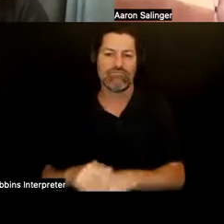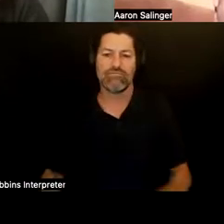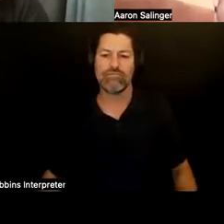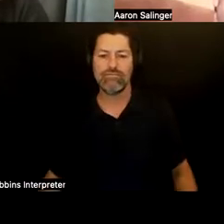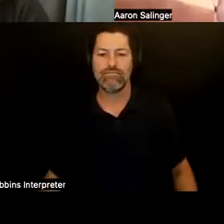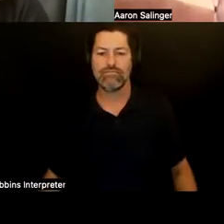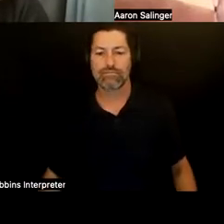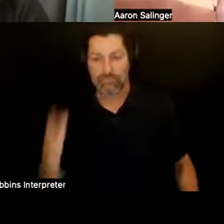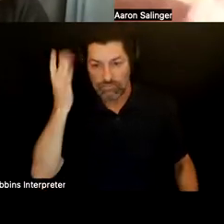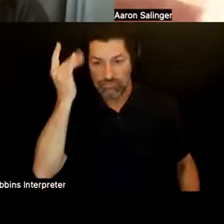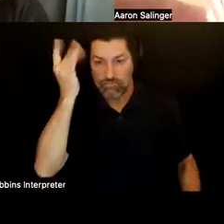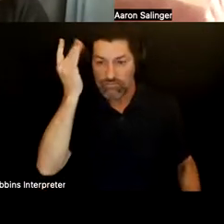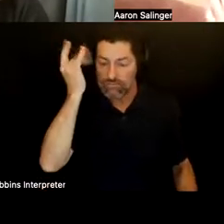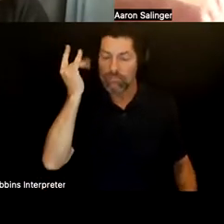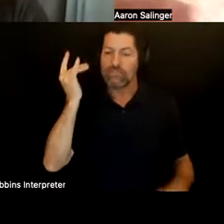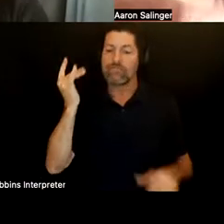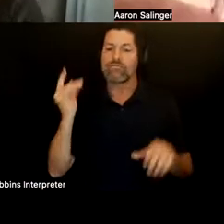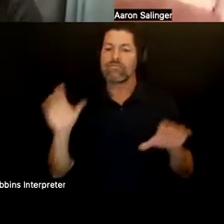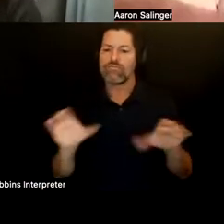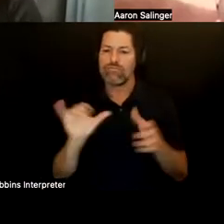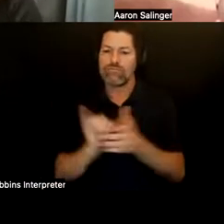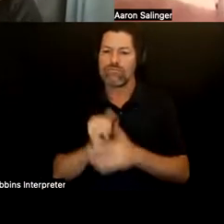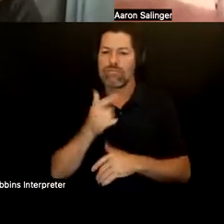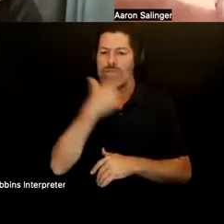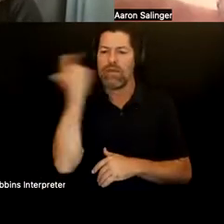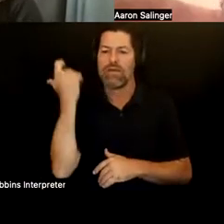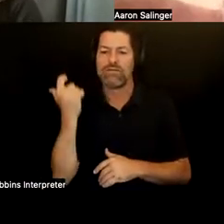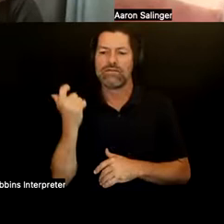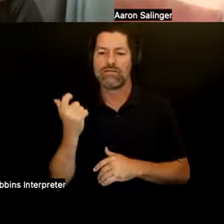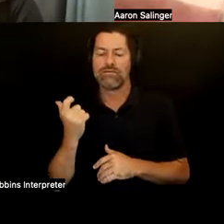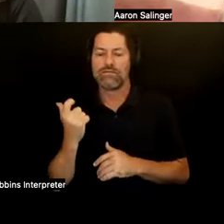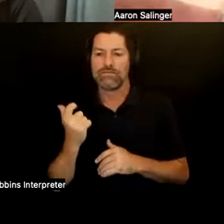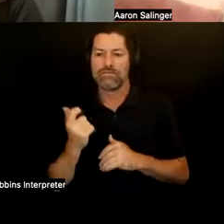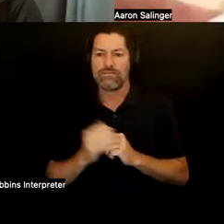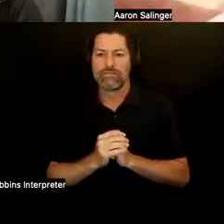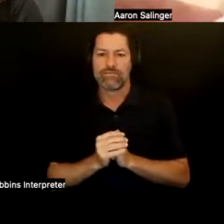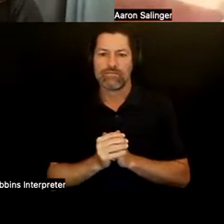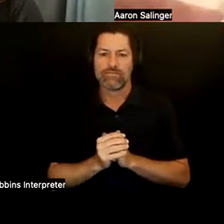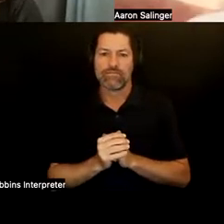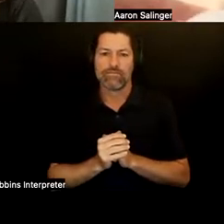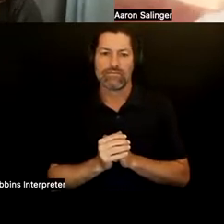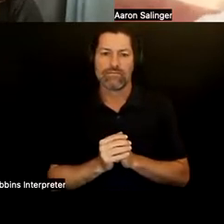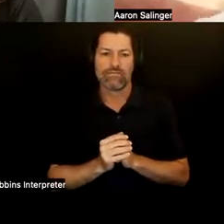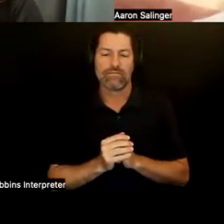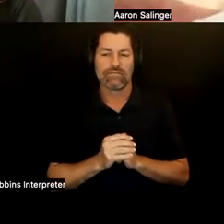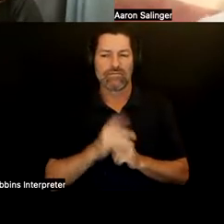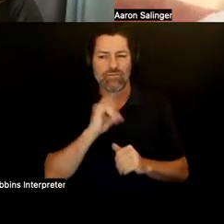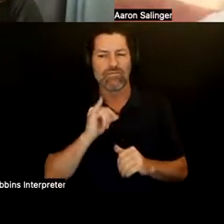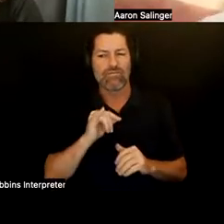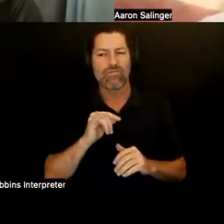that we do that is because it's really deeply tied to